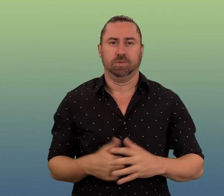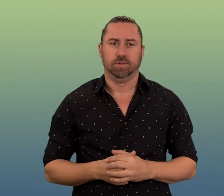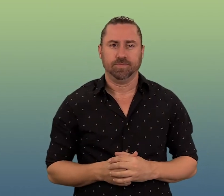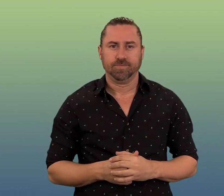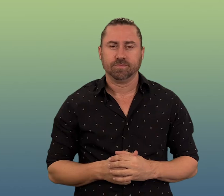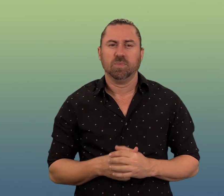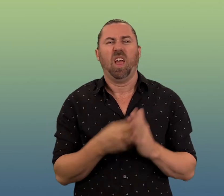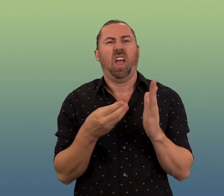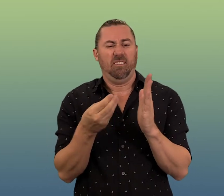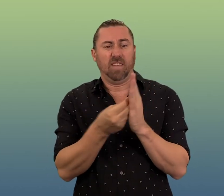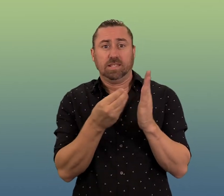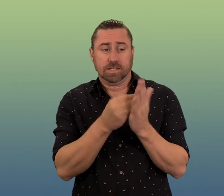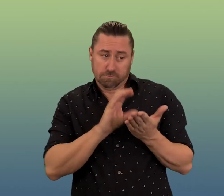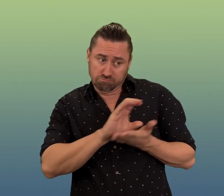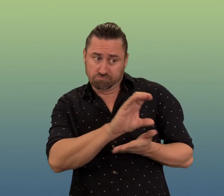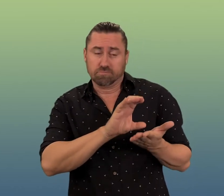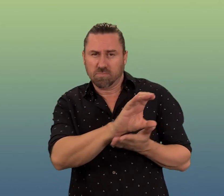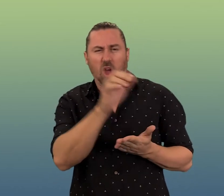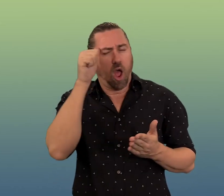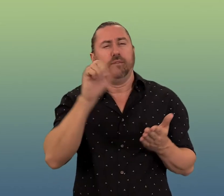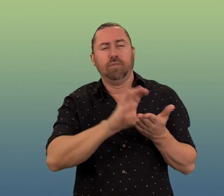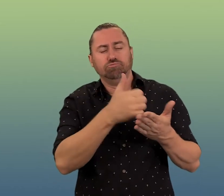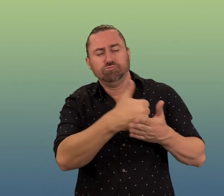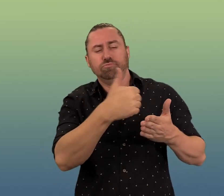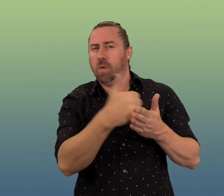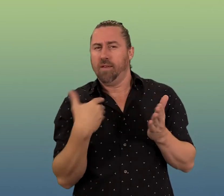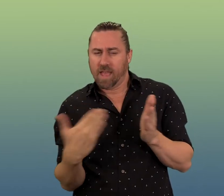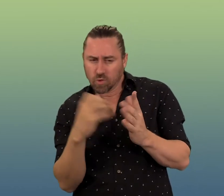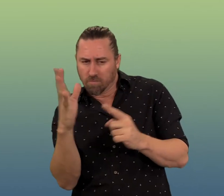funding for accessibility priorities beyond funding cycles,